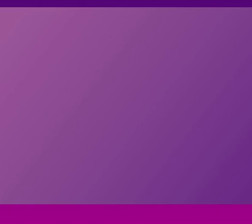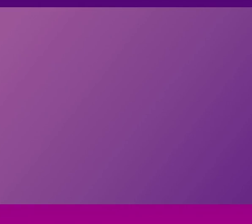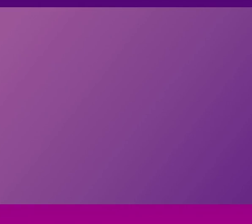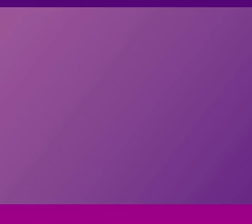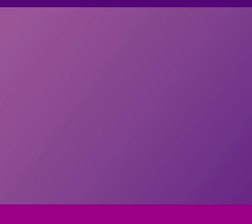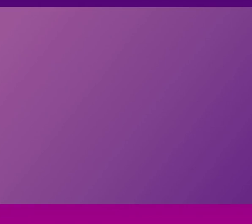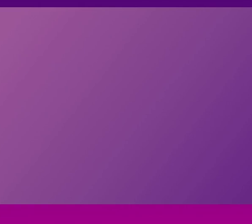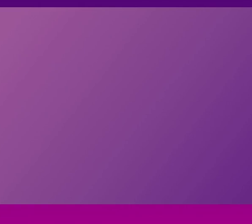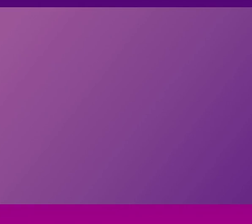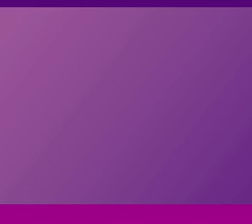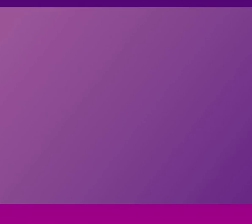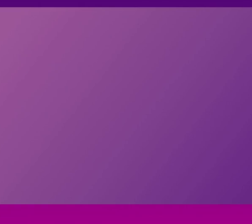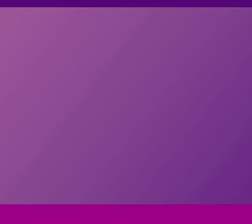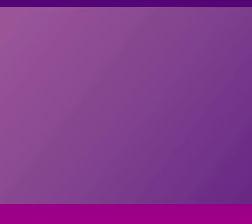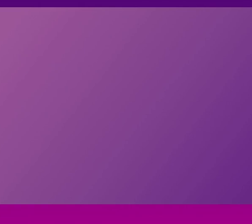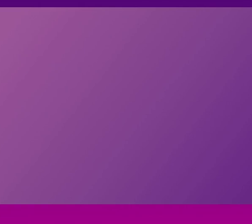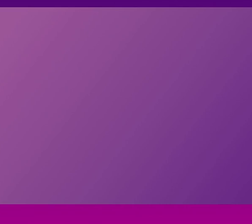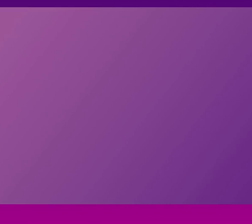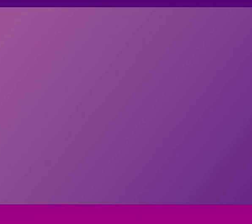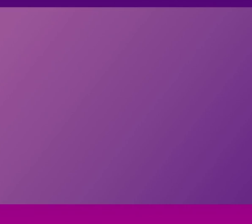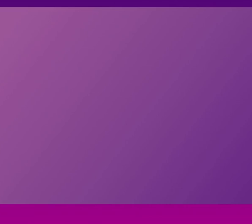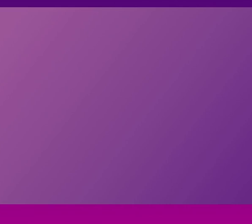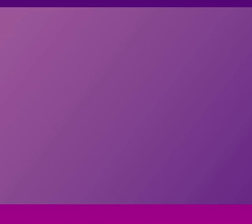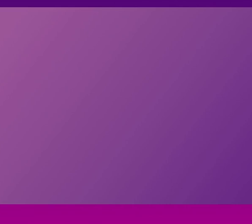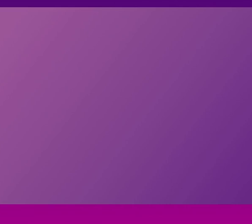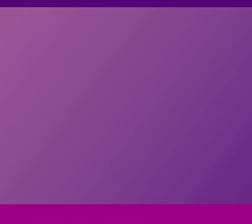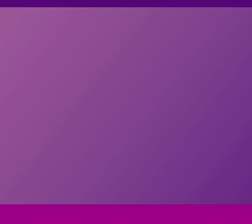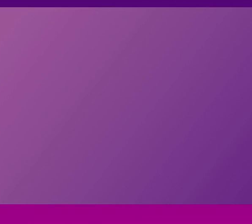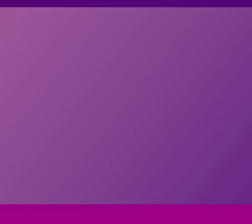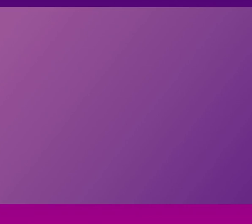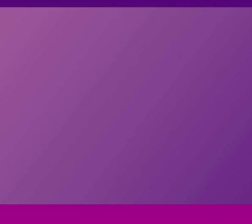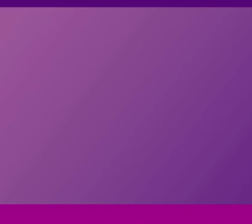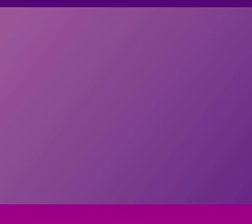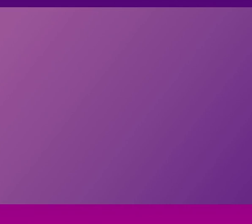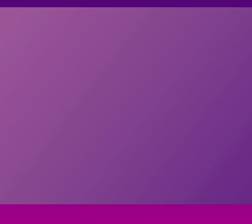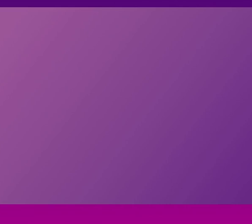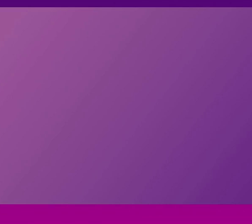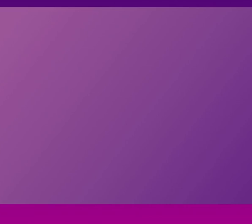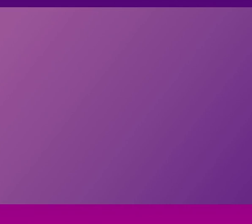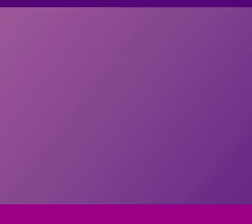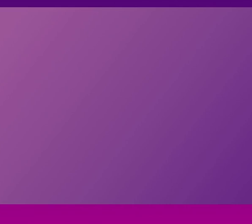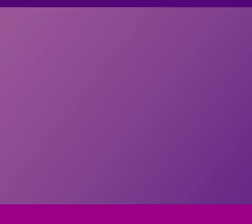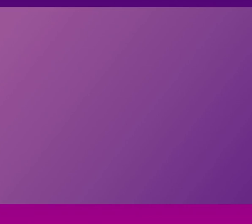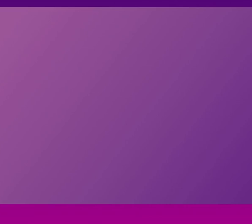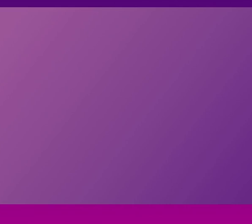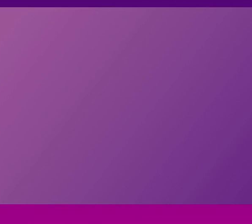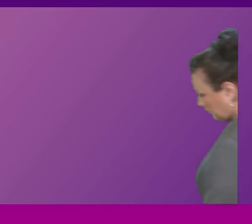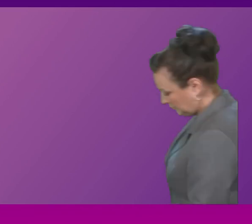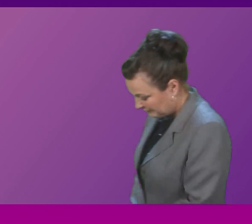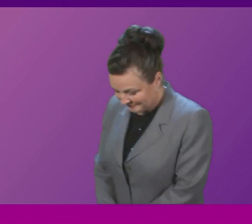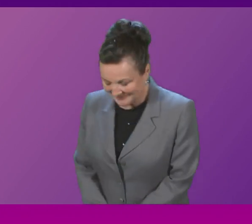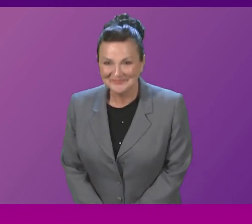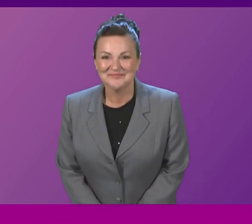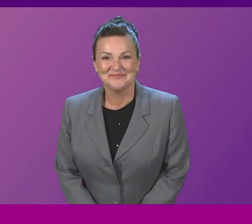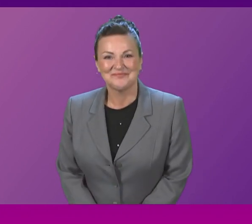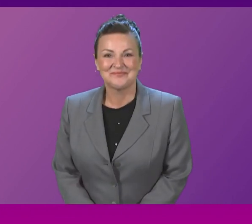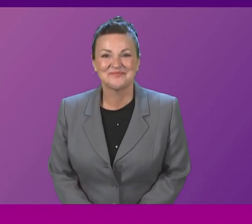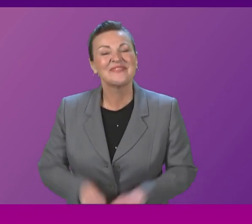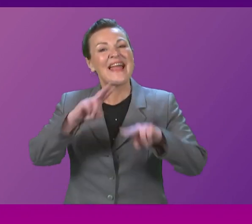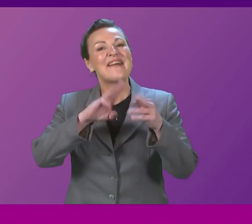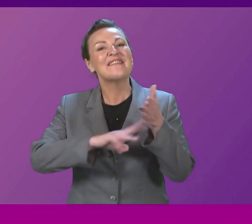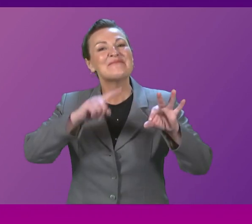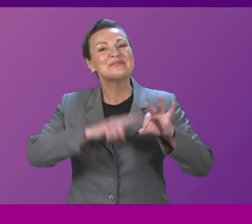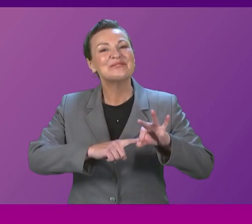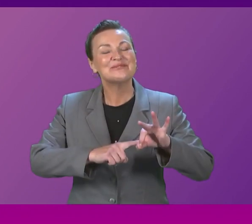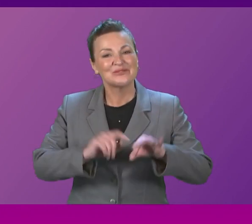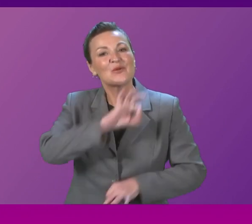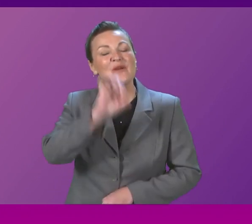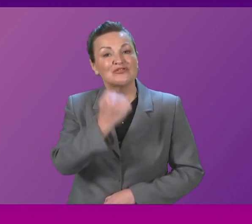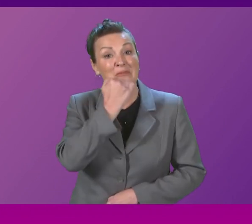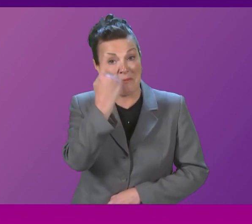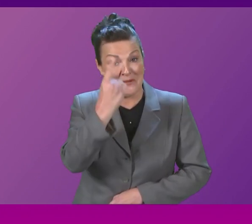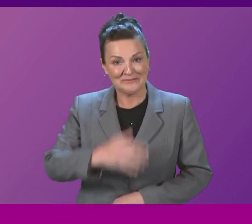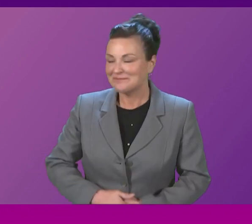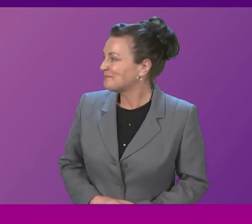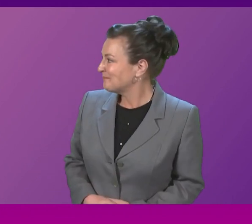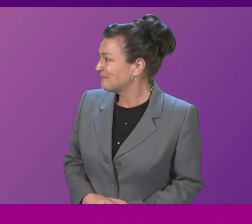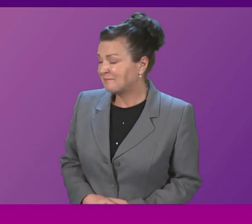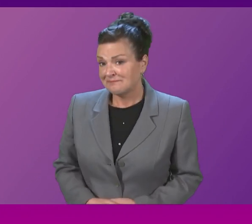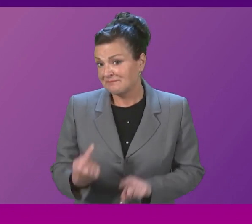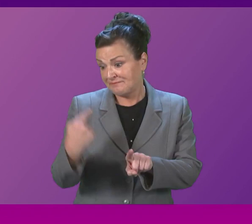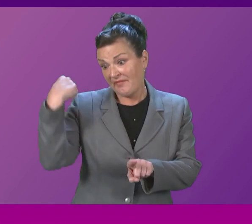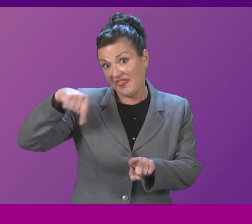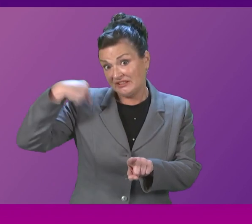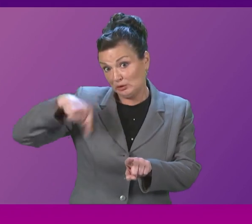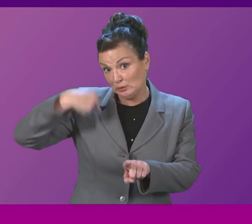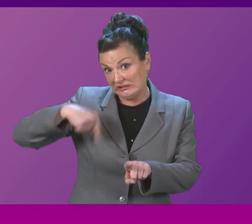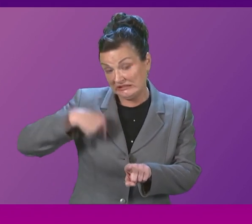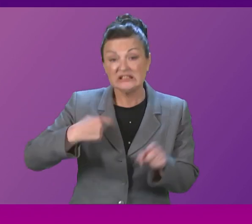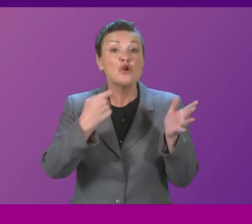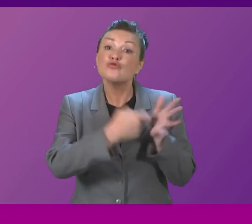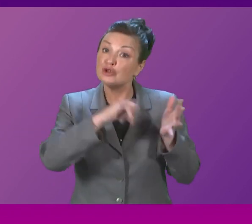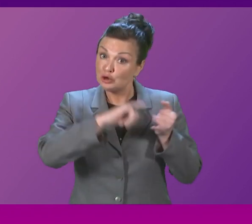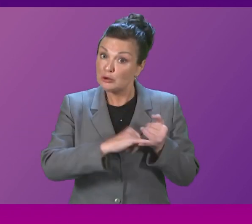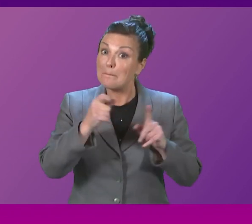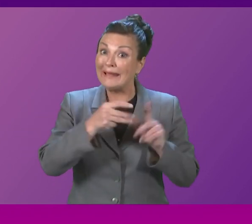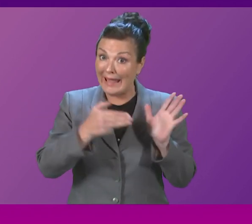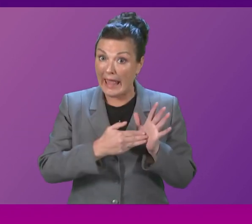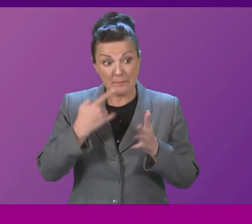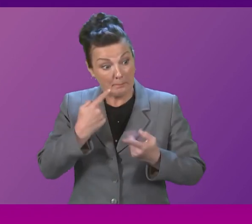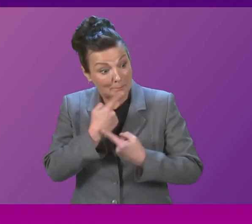Earlier this week Rishi Sunak announced a £4.2 billion contract to build five type